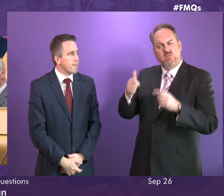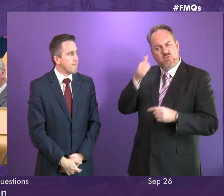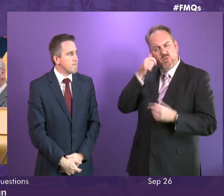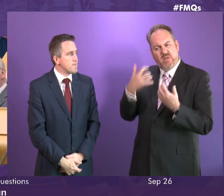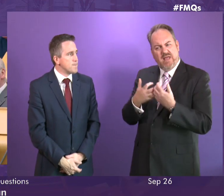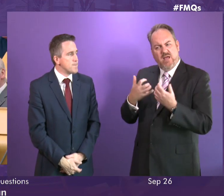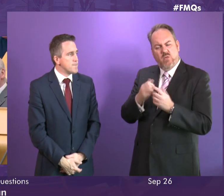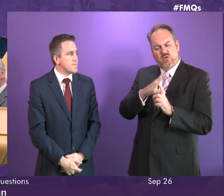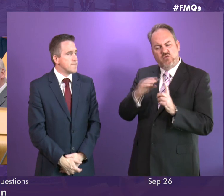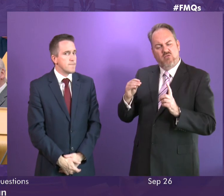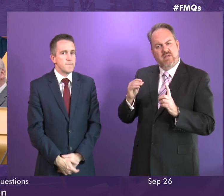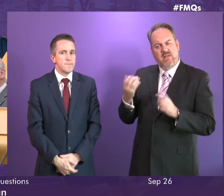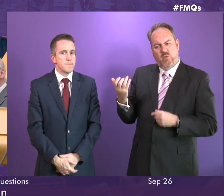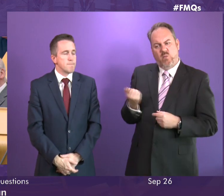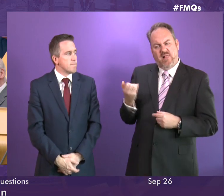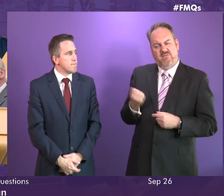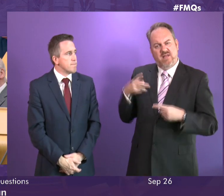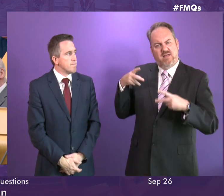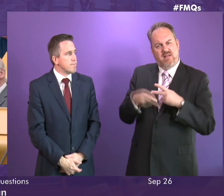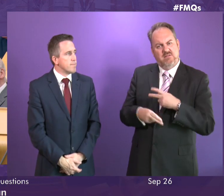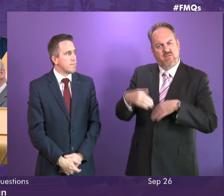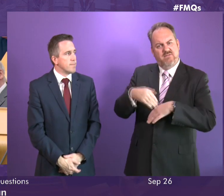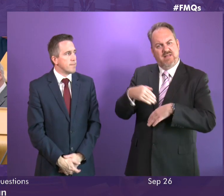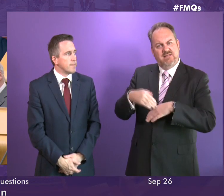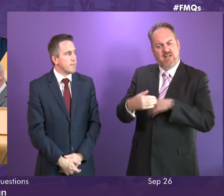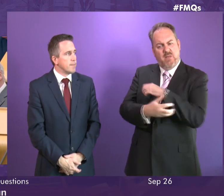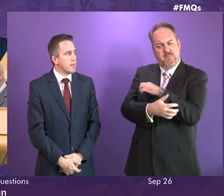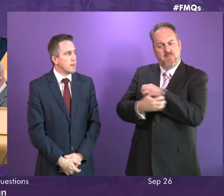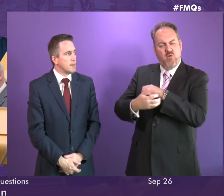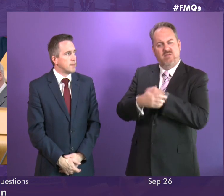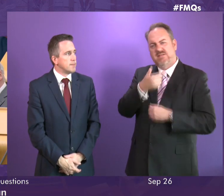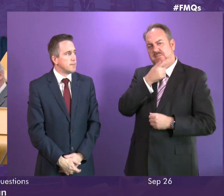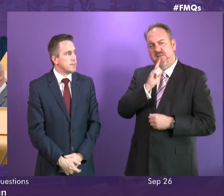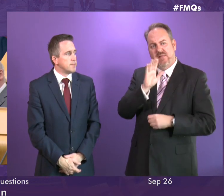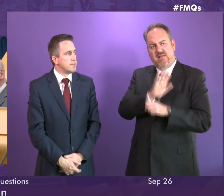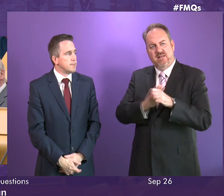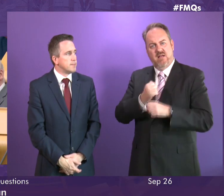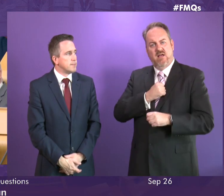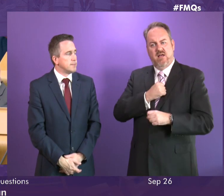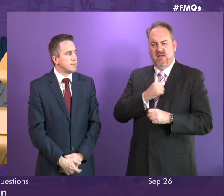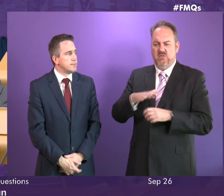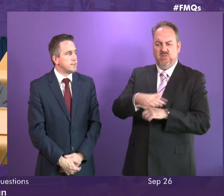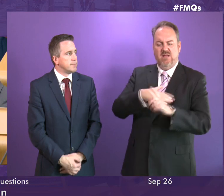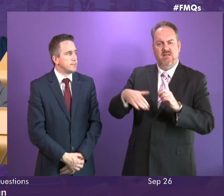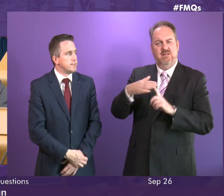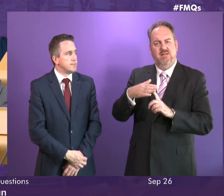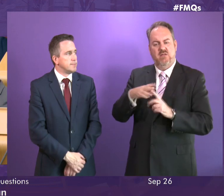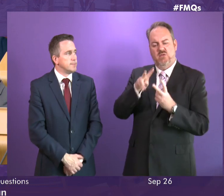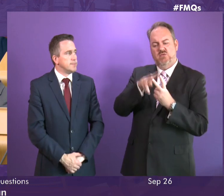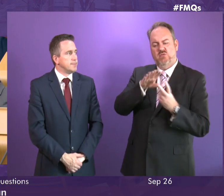of how Tory welfare cuts—from the benefit freeze to the two-child cap and changes to